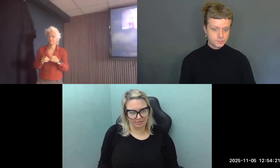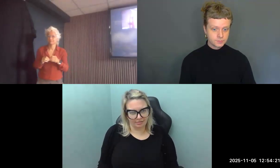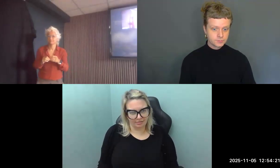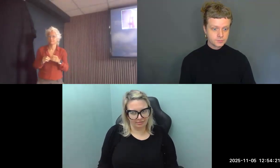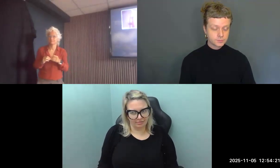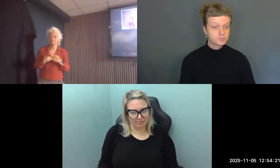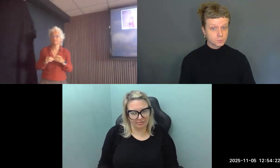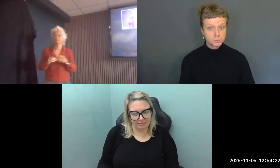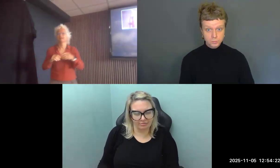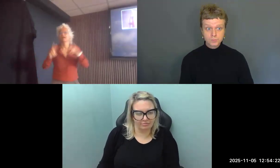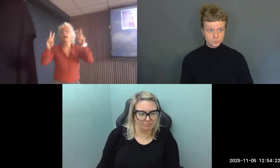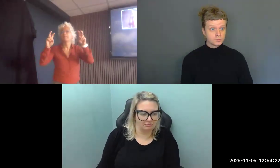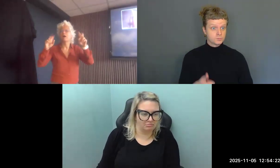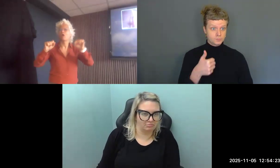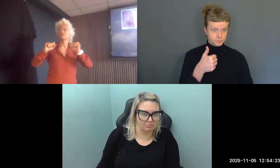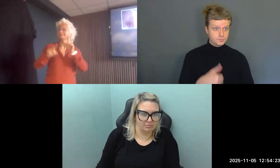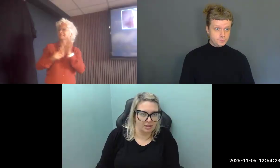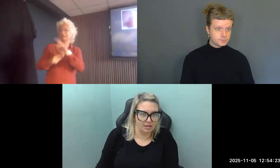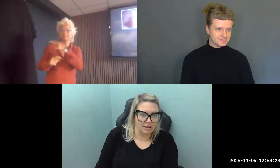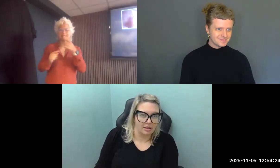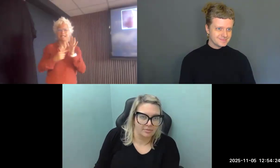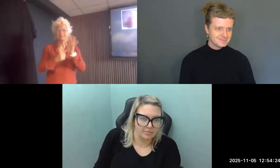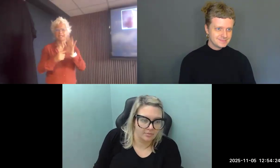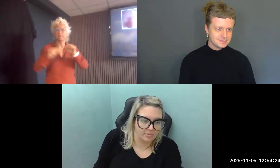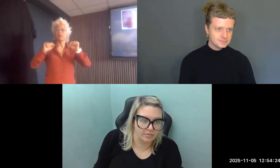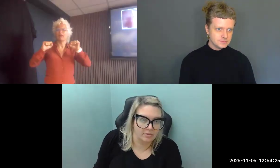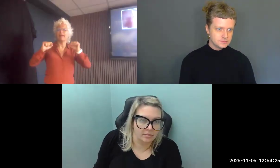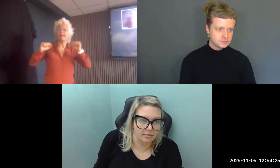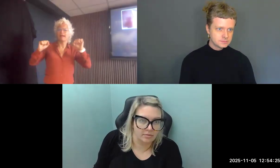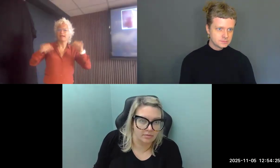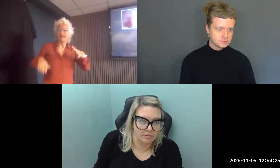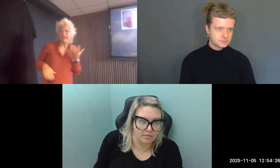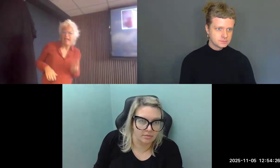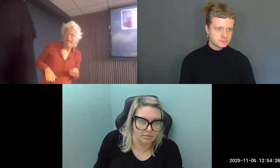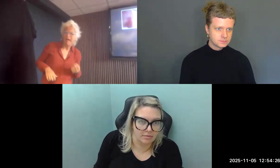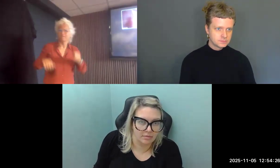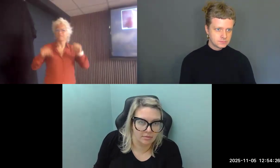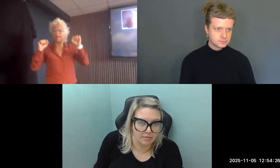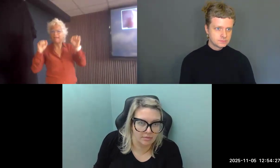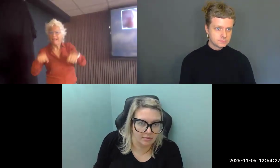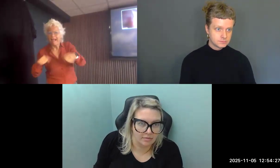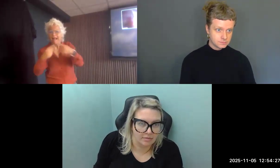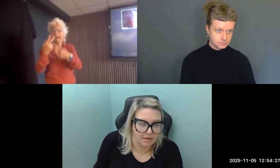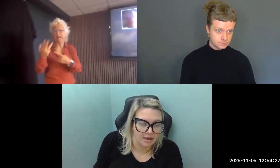Yeah, yeah.